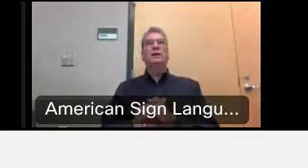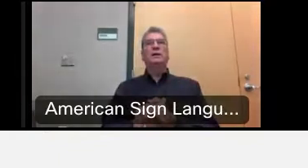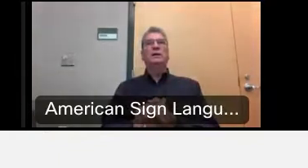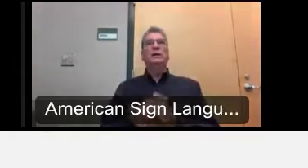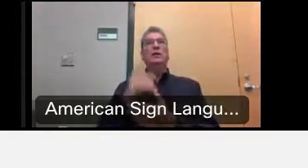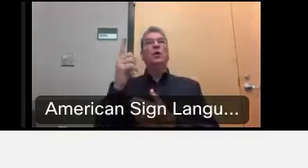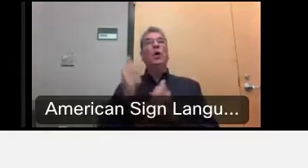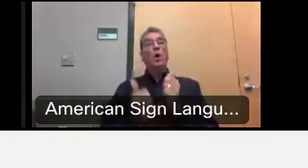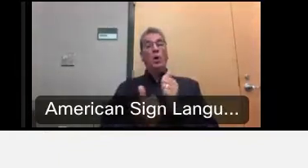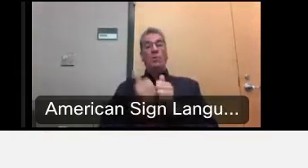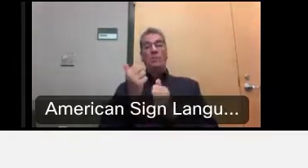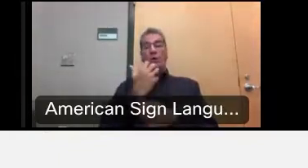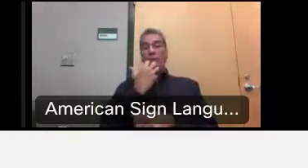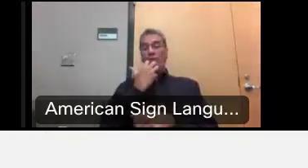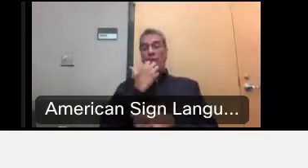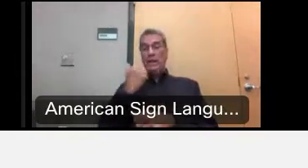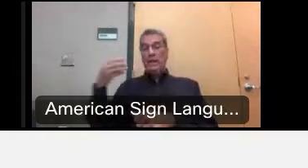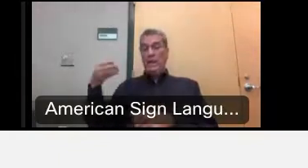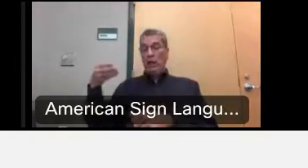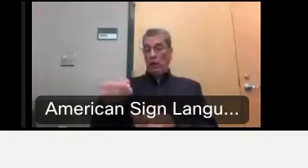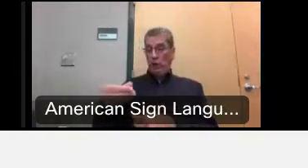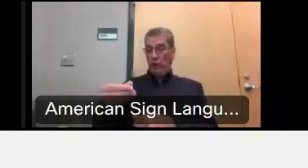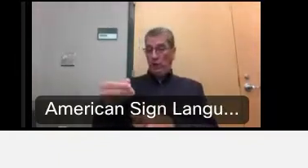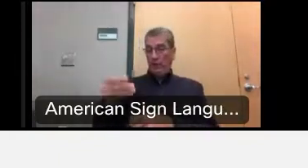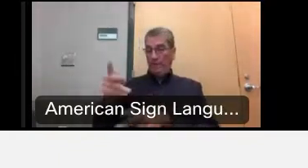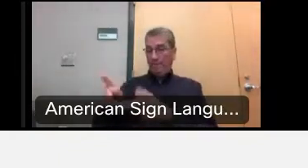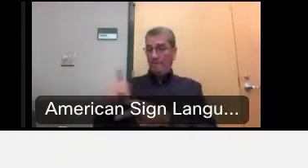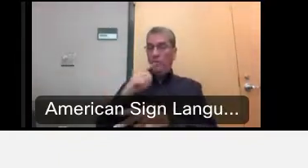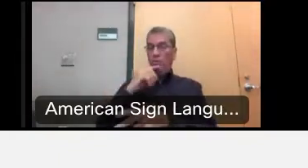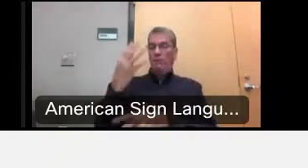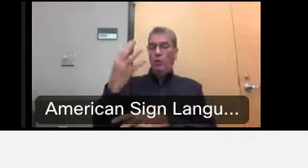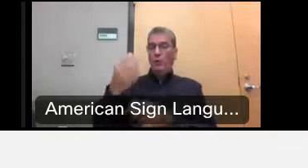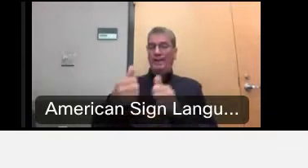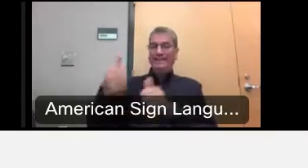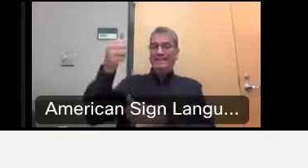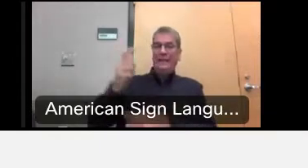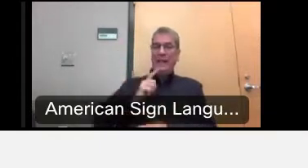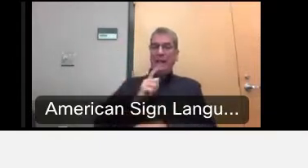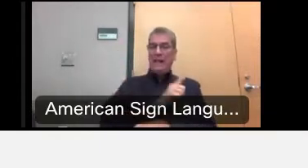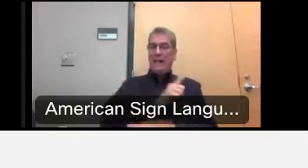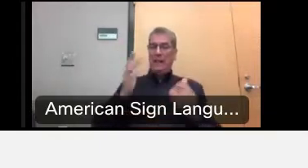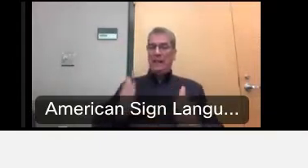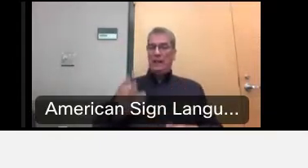very valuable contributors to it were for senior legislators to each from the house